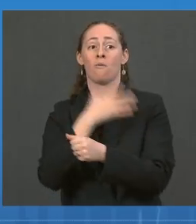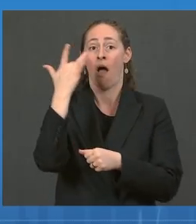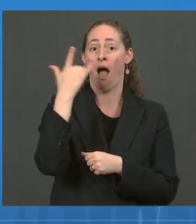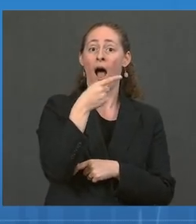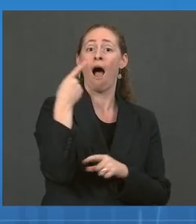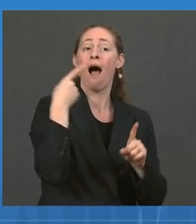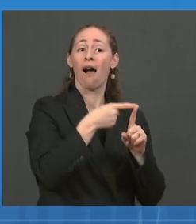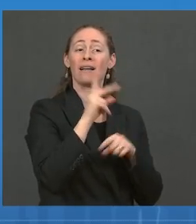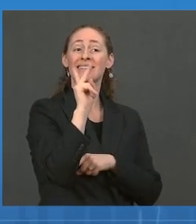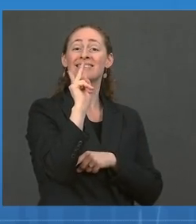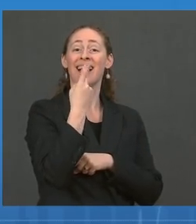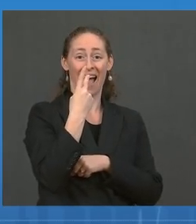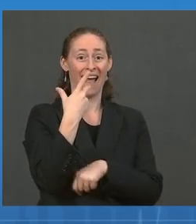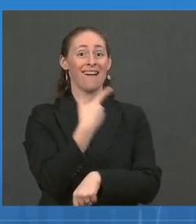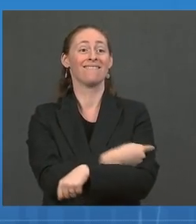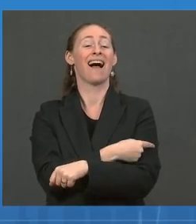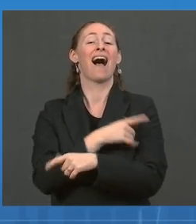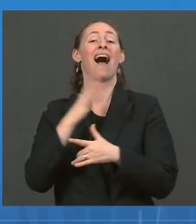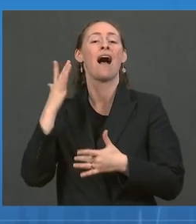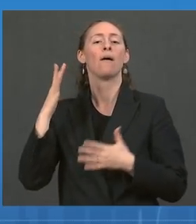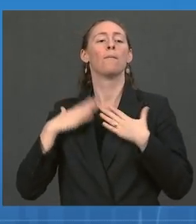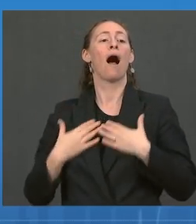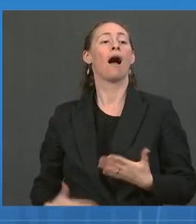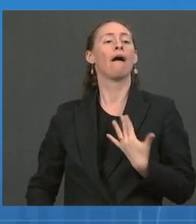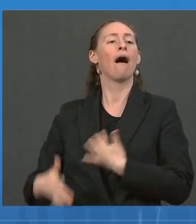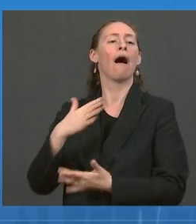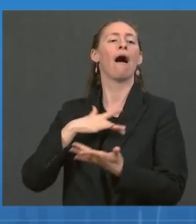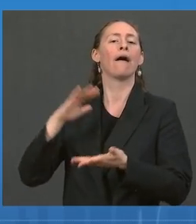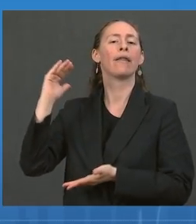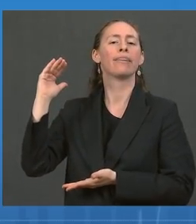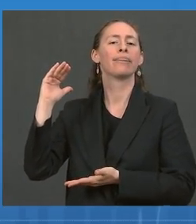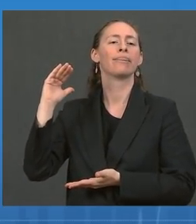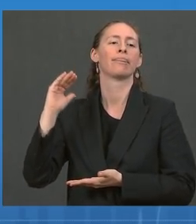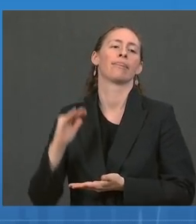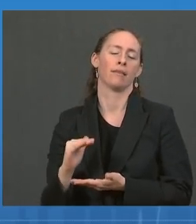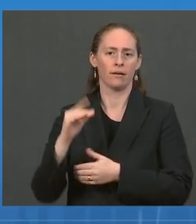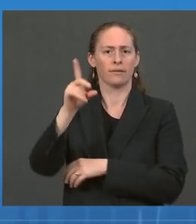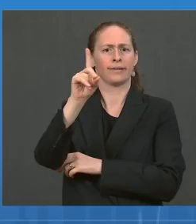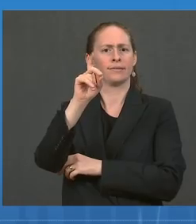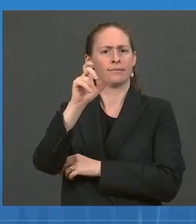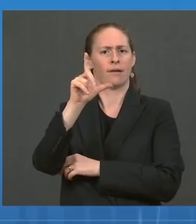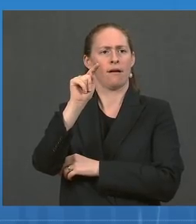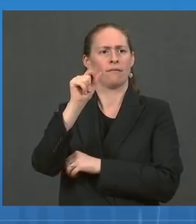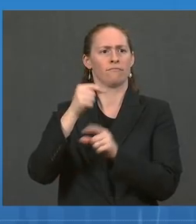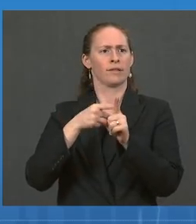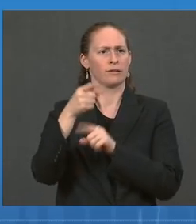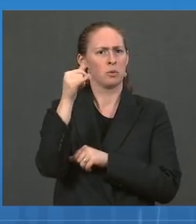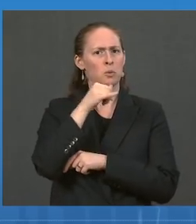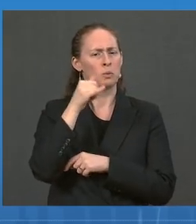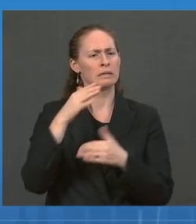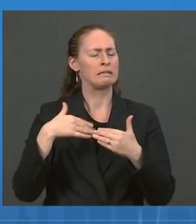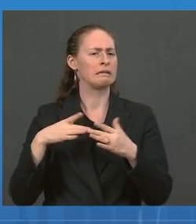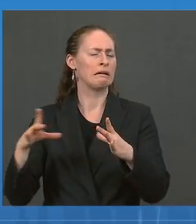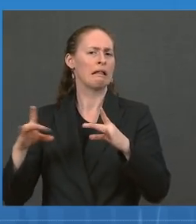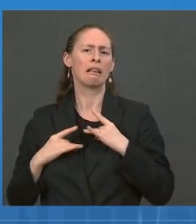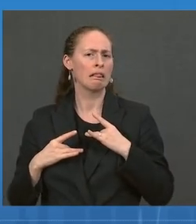Many of the people in these groups were some of the first people in the country to receive their vaccine. They also include people who,